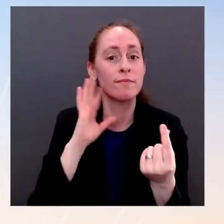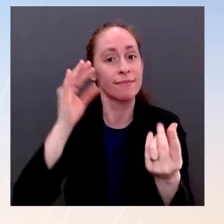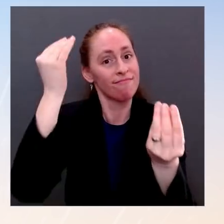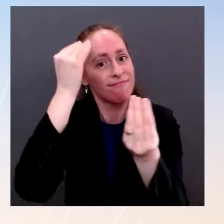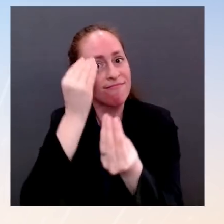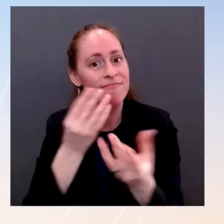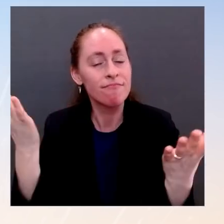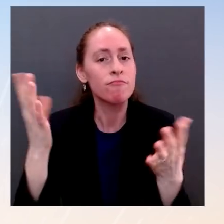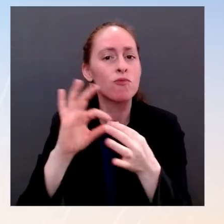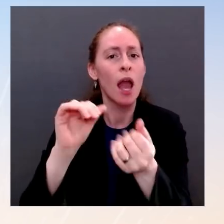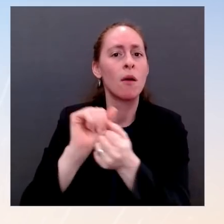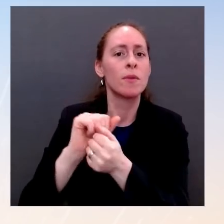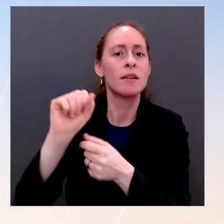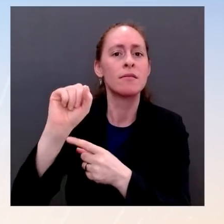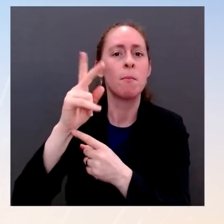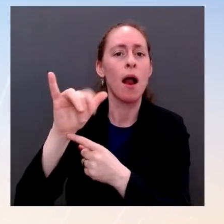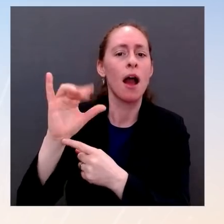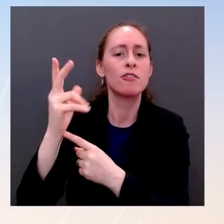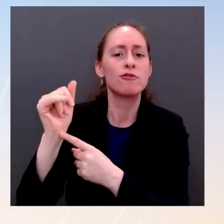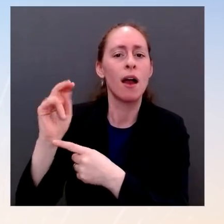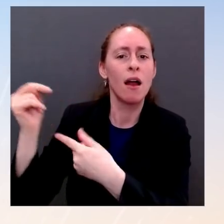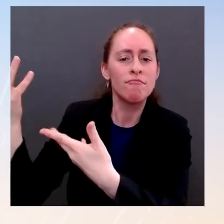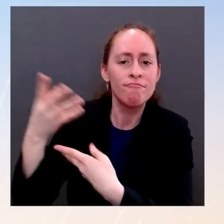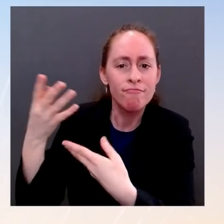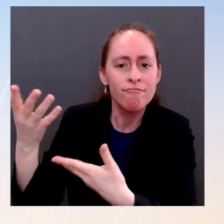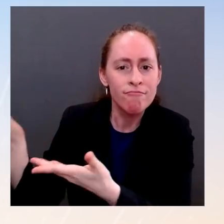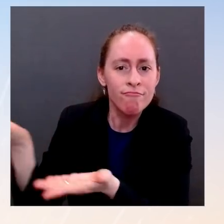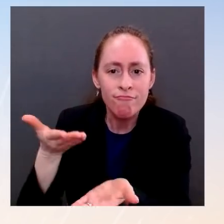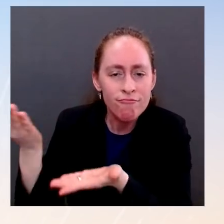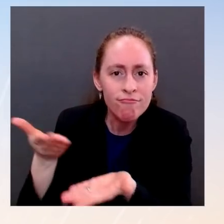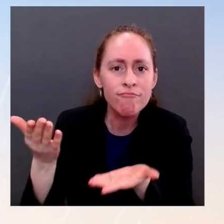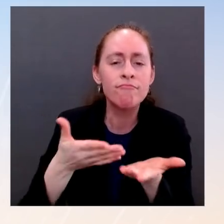and creating good-paying jobs. And on Thursday, the President will participate